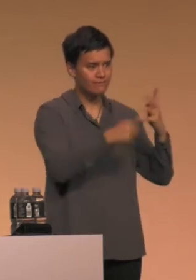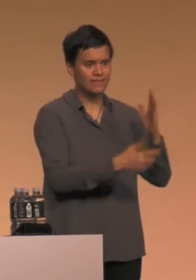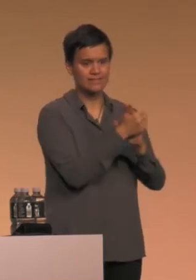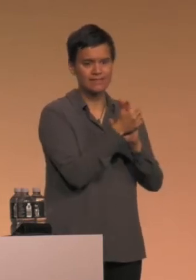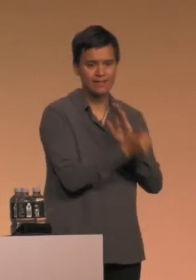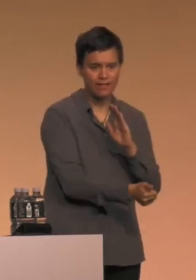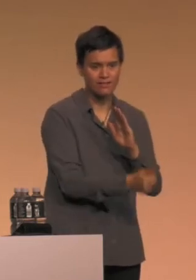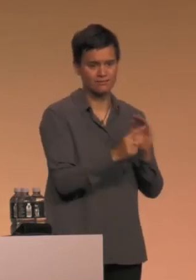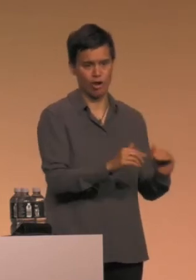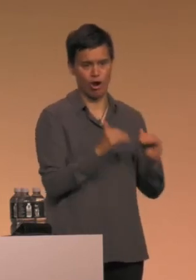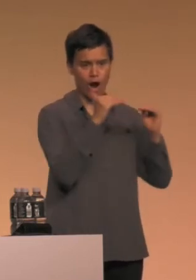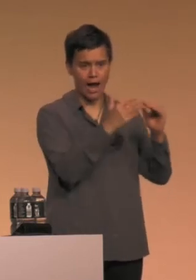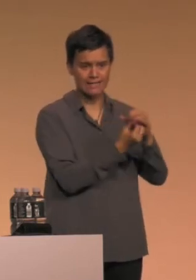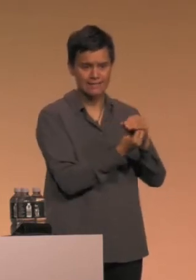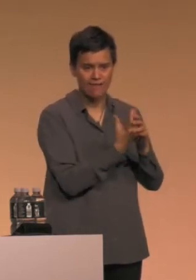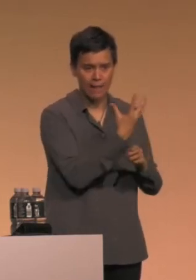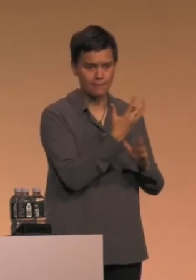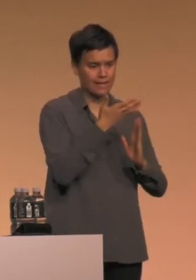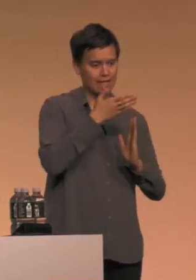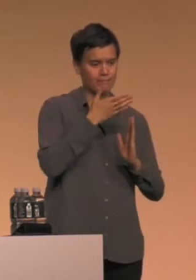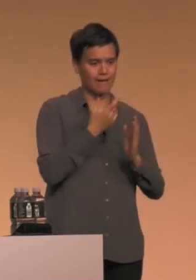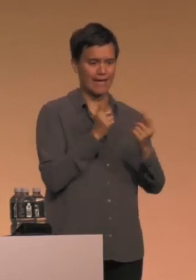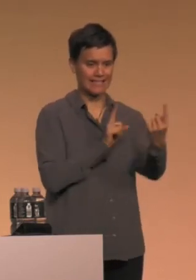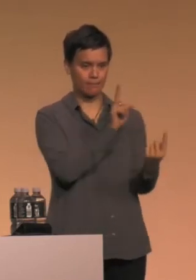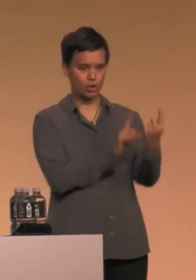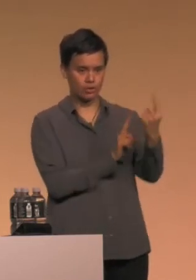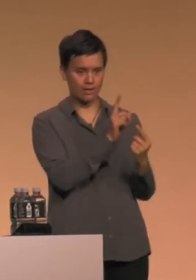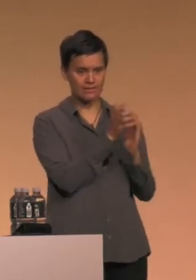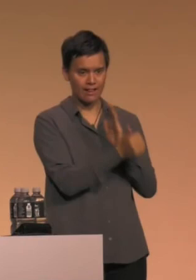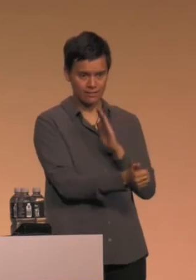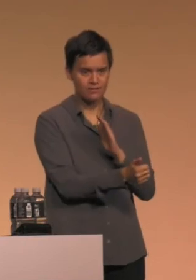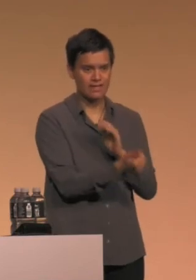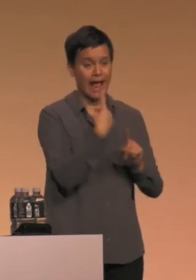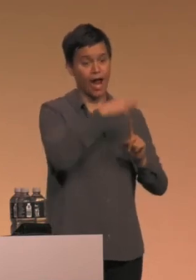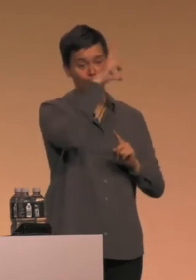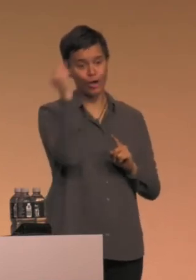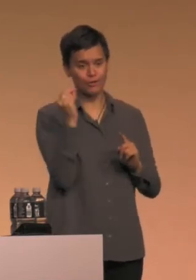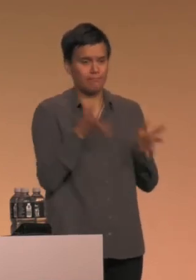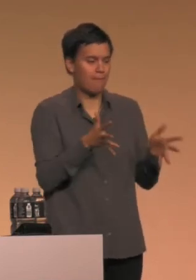They have highly developed interpersonal skills. And we're very easy to work with as well.